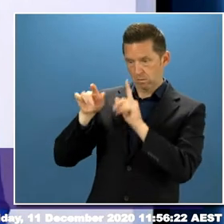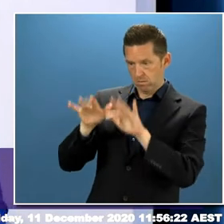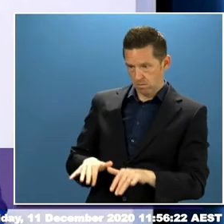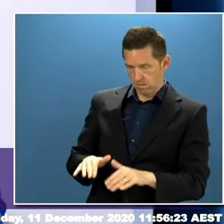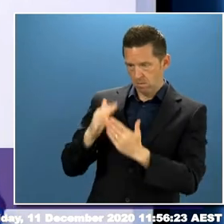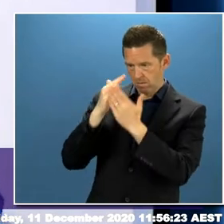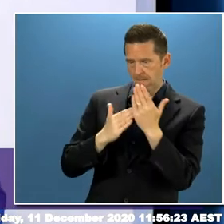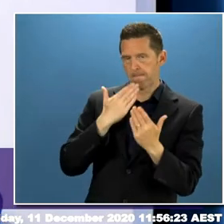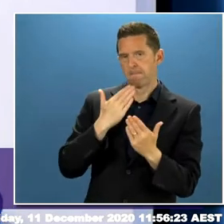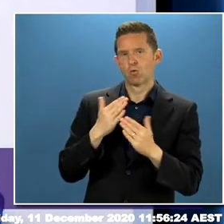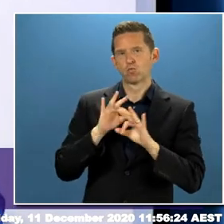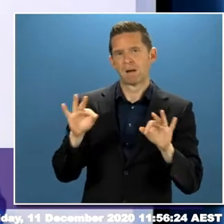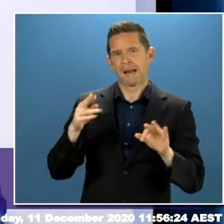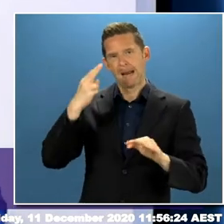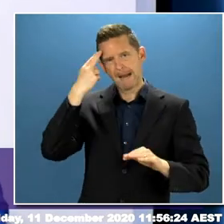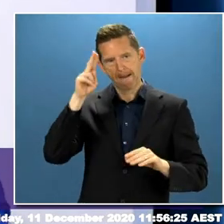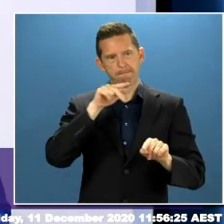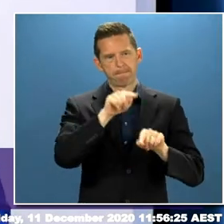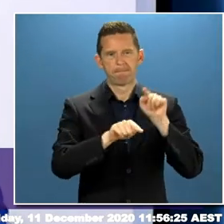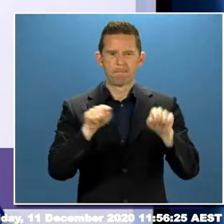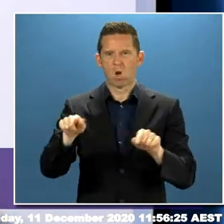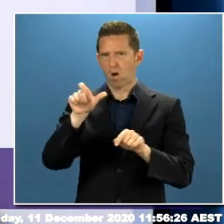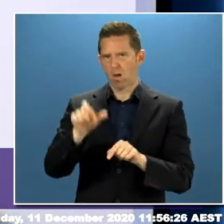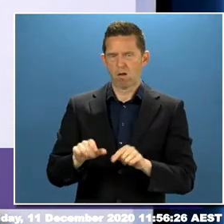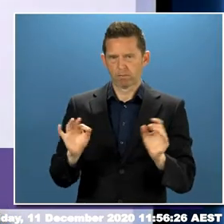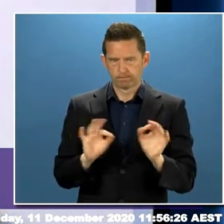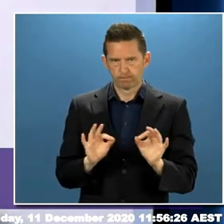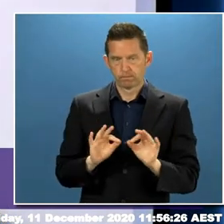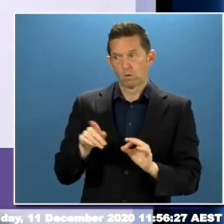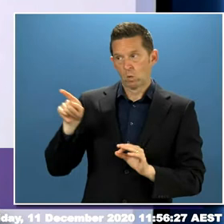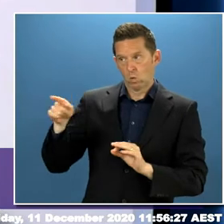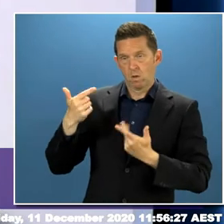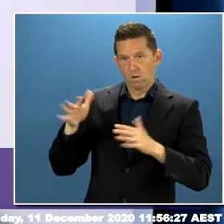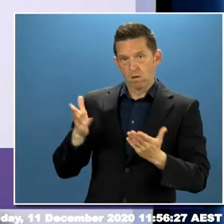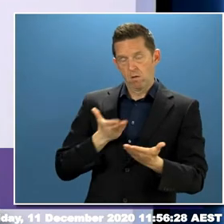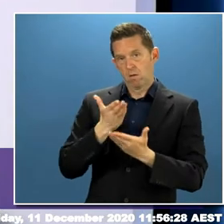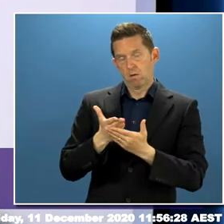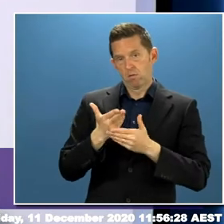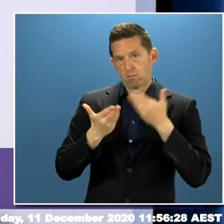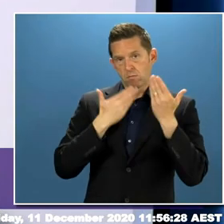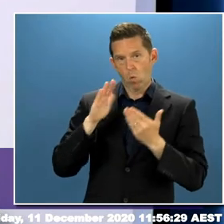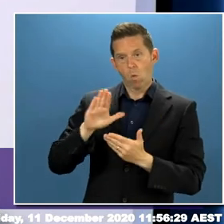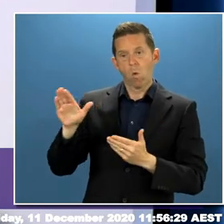particular clients by name, and so you've described your clients as 56